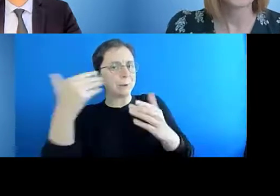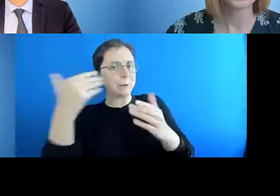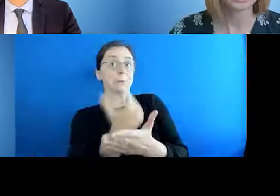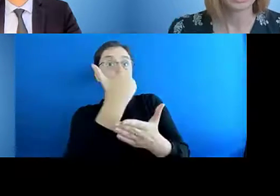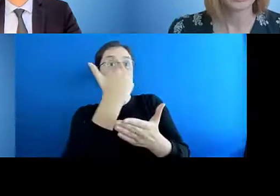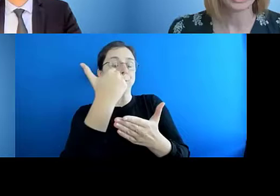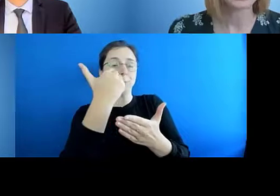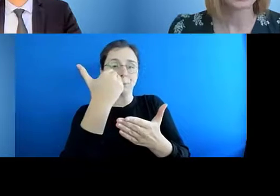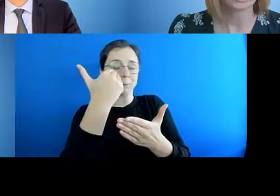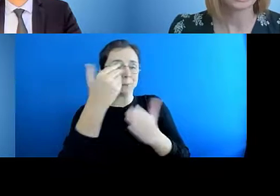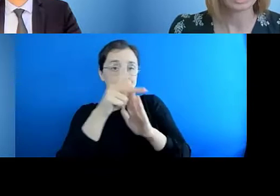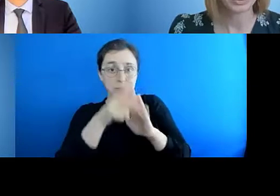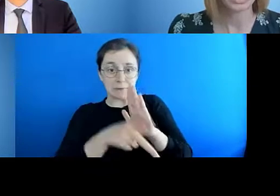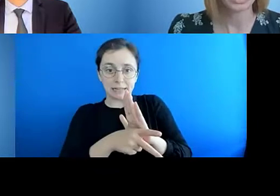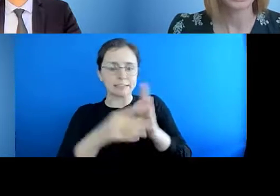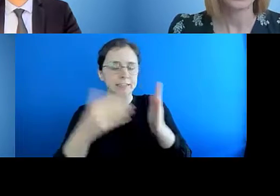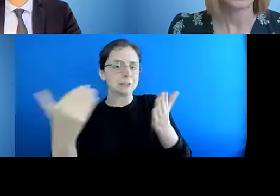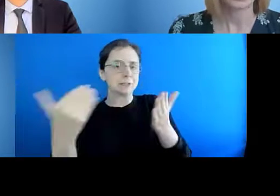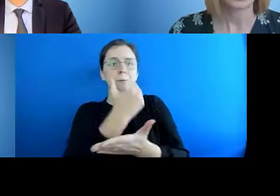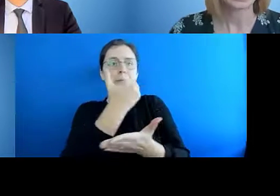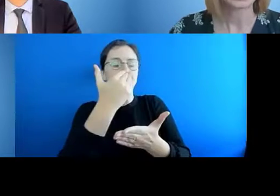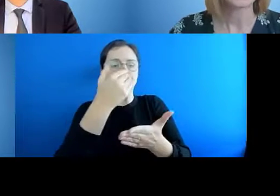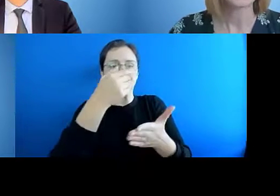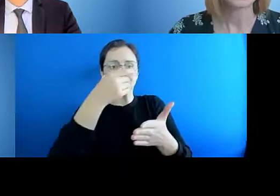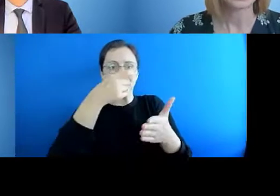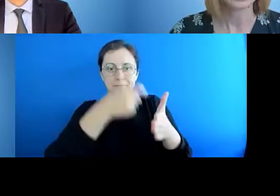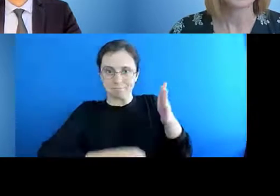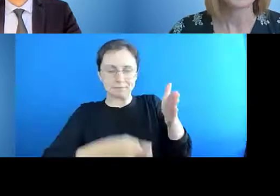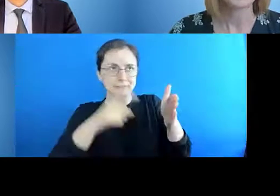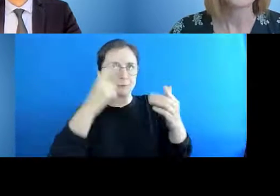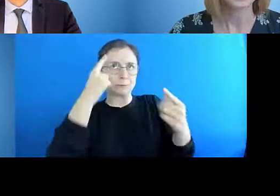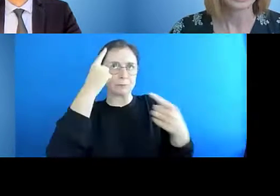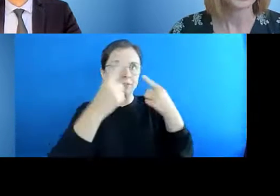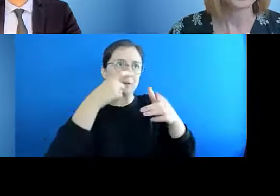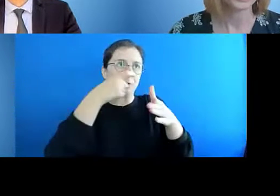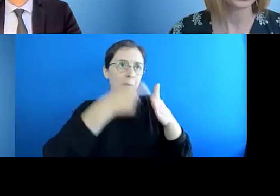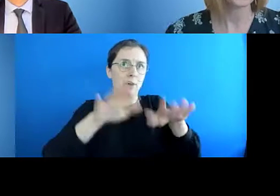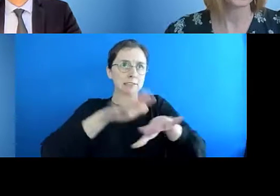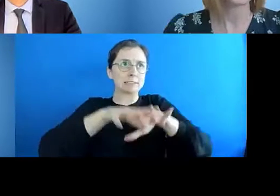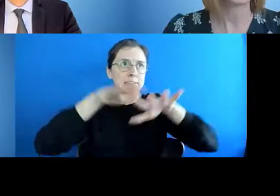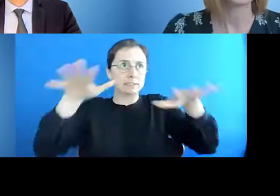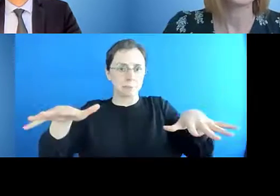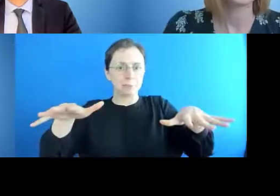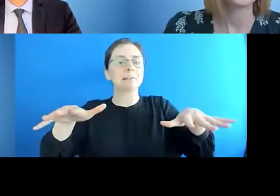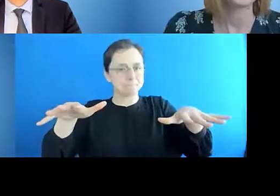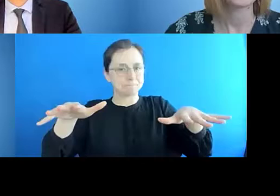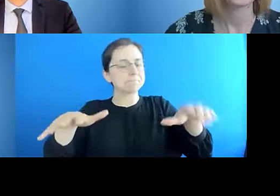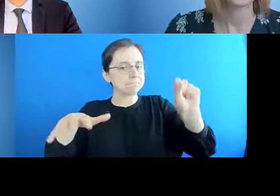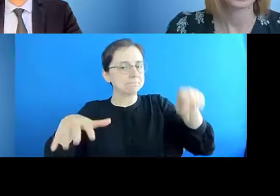to think about these costs separately, and we do just want to make you aware